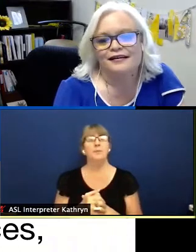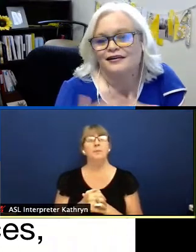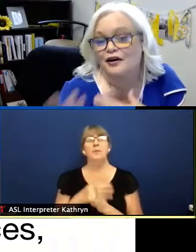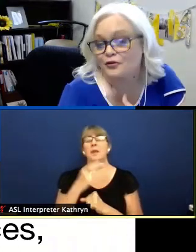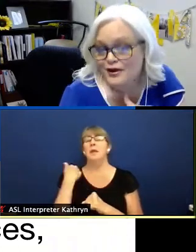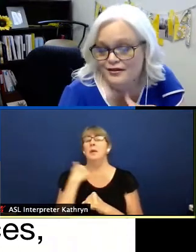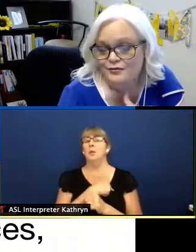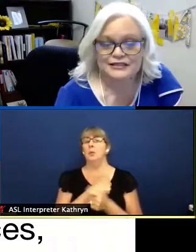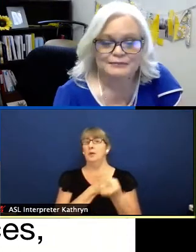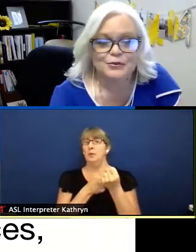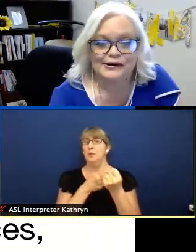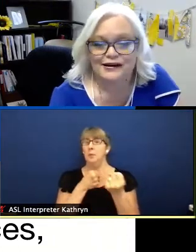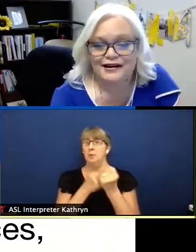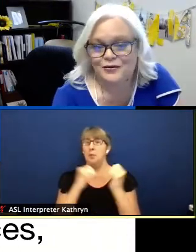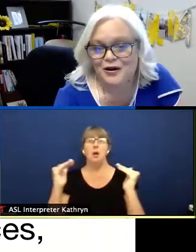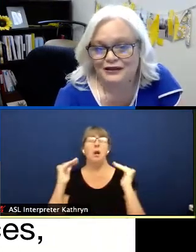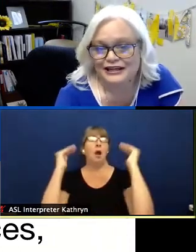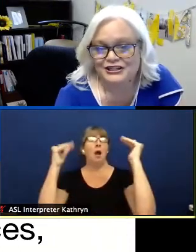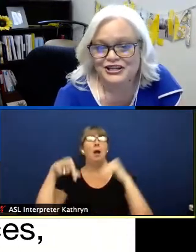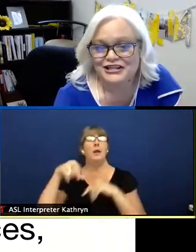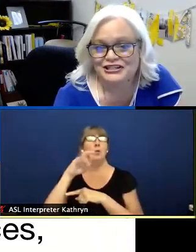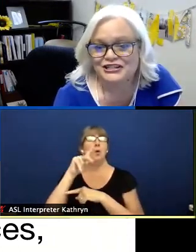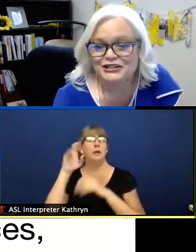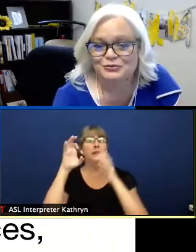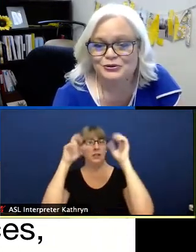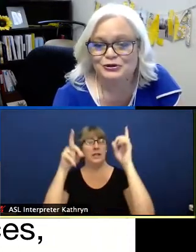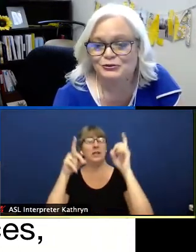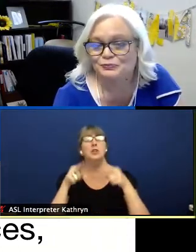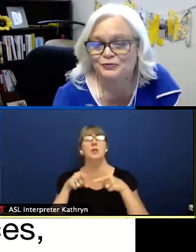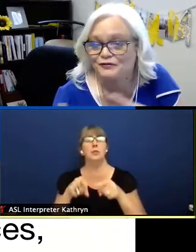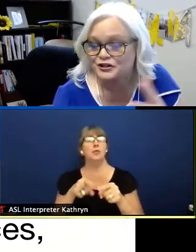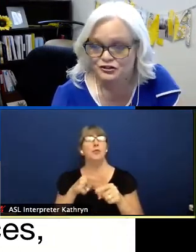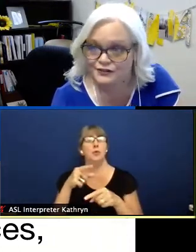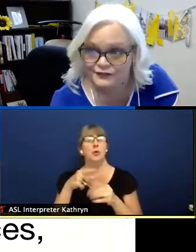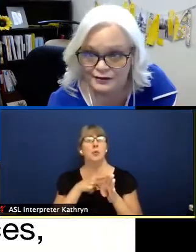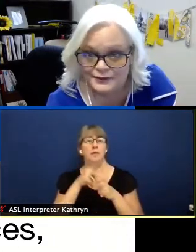Another way that we support high quality education is through professional development.